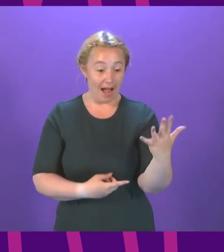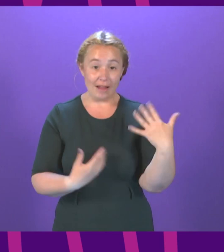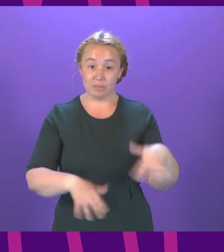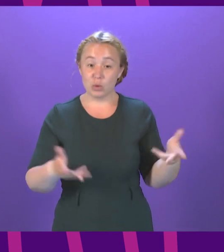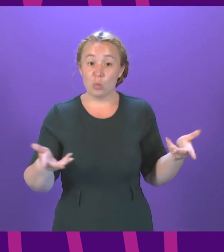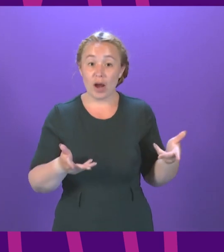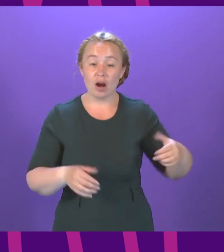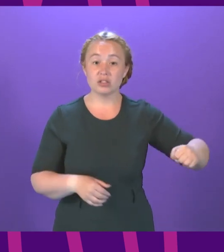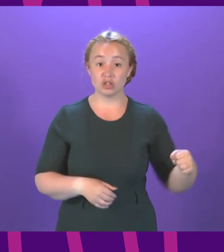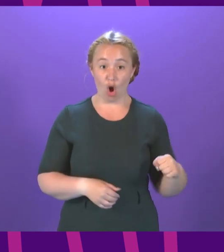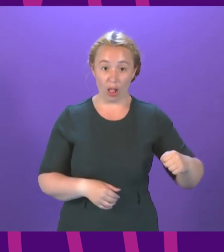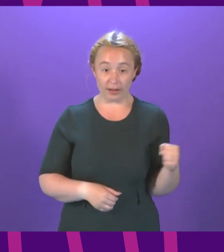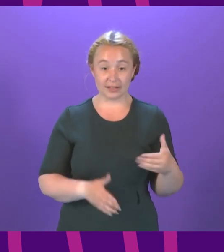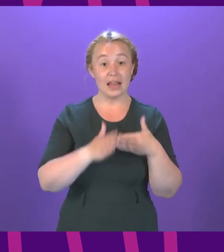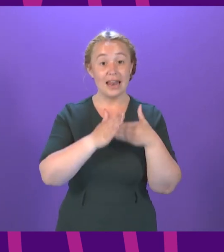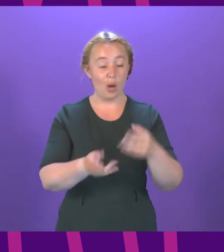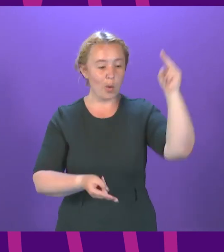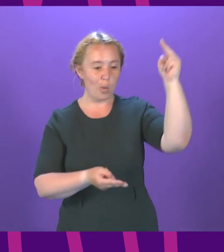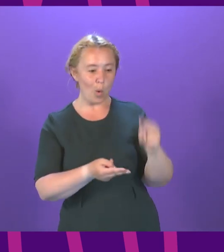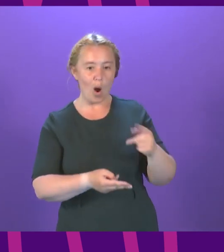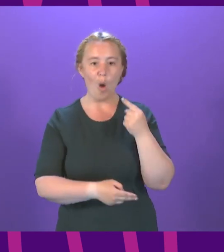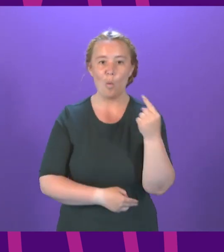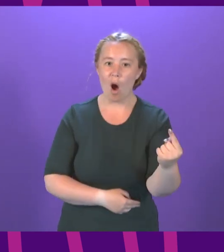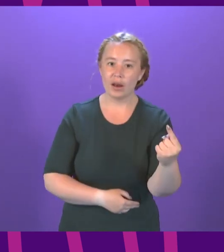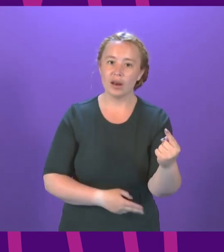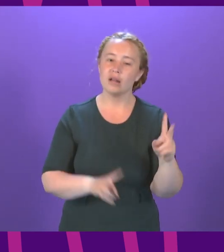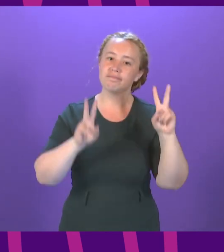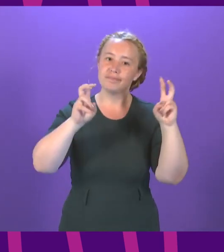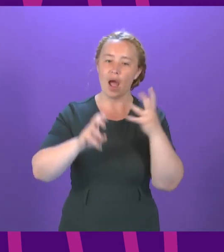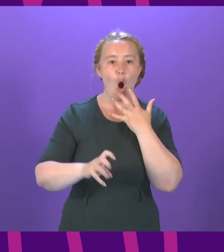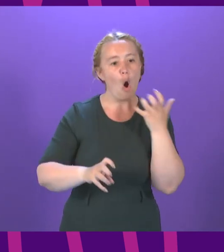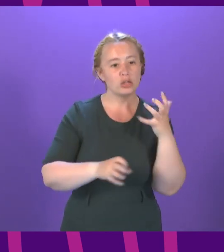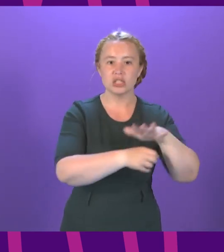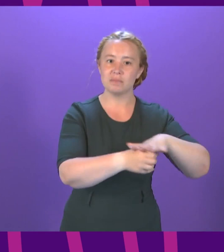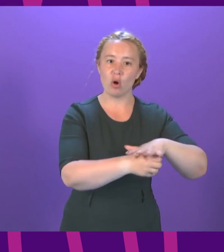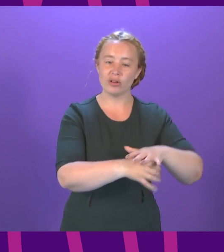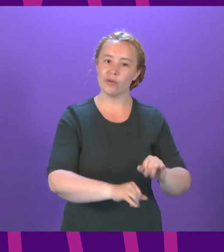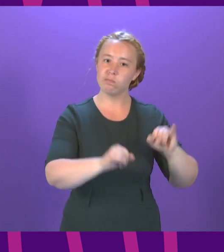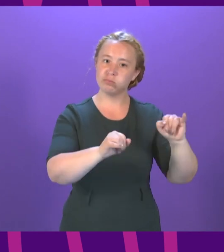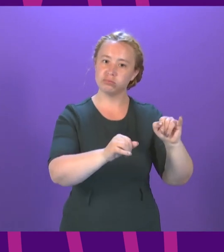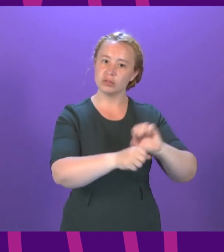as of today, I think that only one is in Scotland. That indicates the improving position in Scotland,